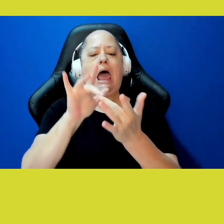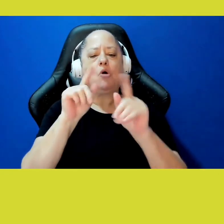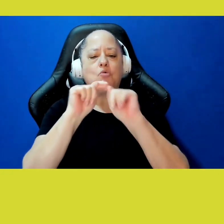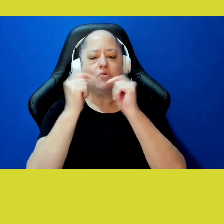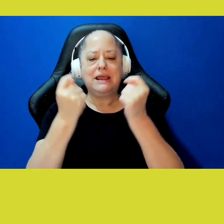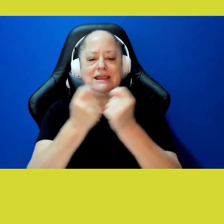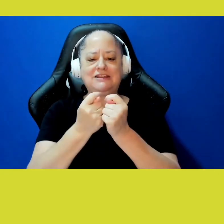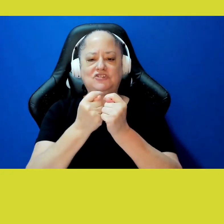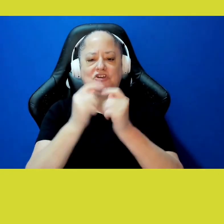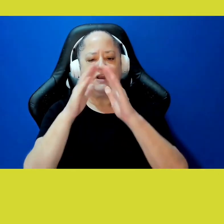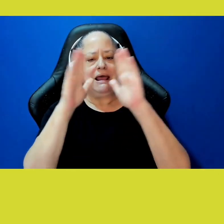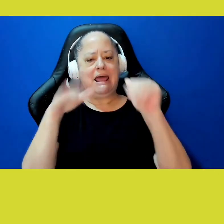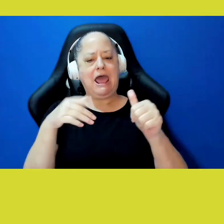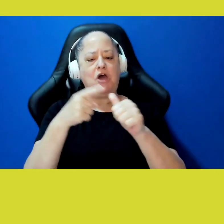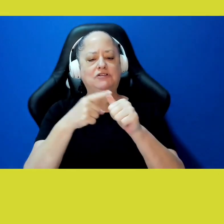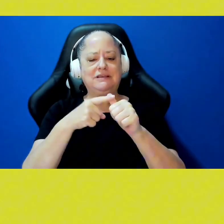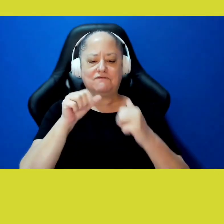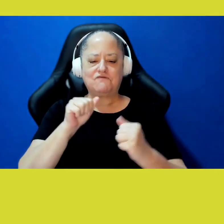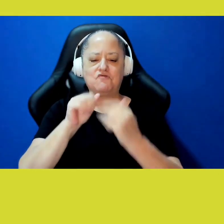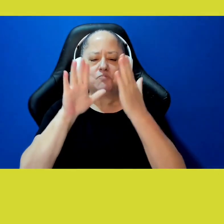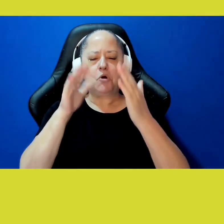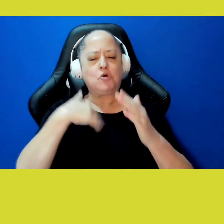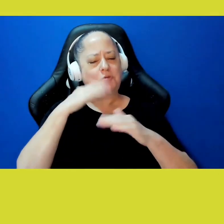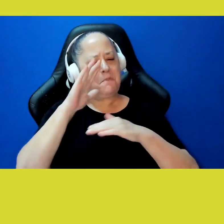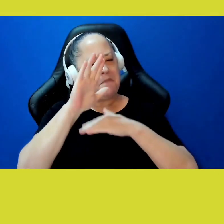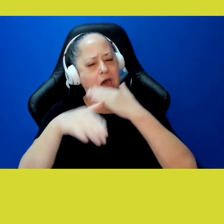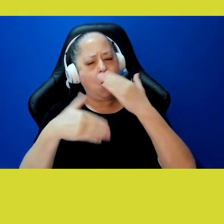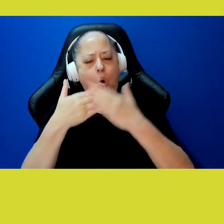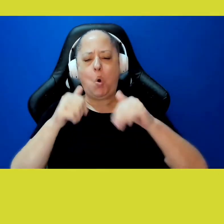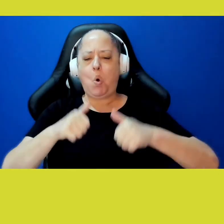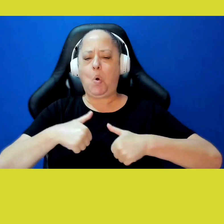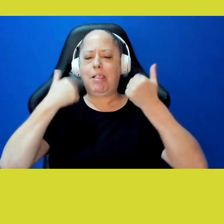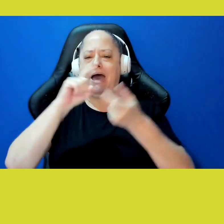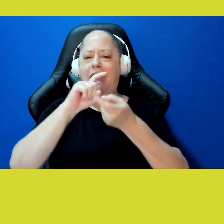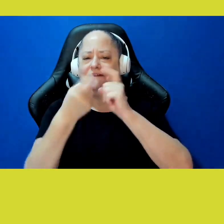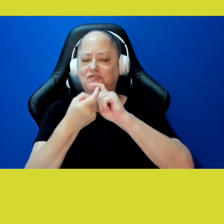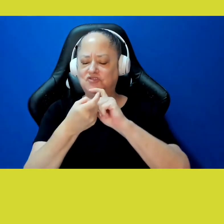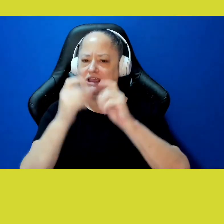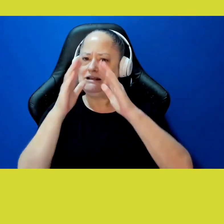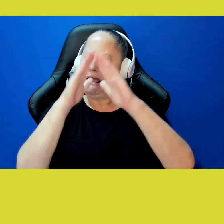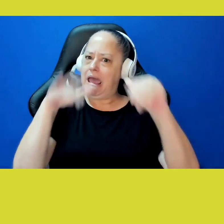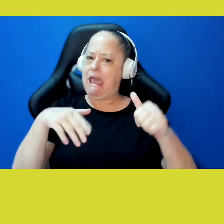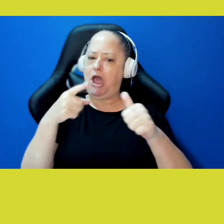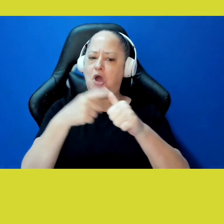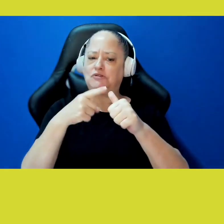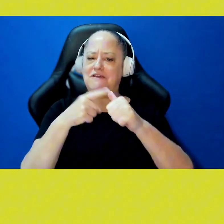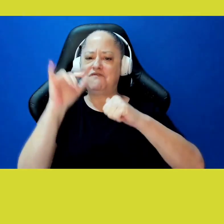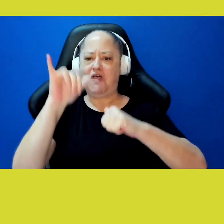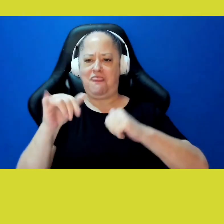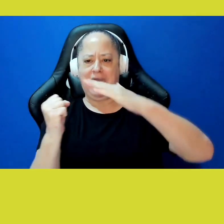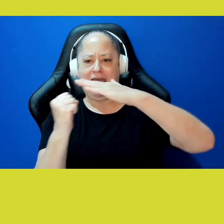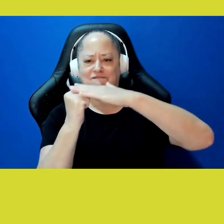first approach my entire life changed. You know, it's housing first so I got the foundation and then you